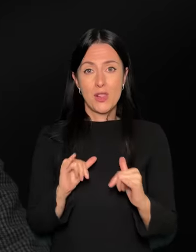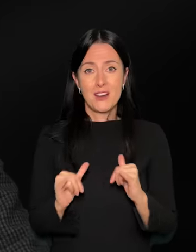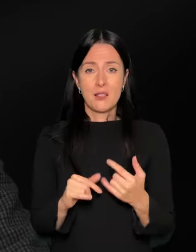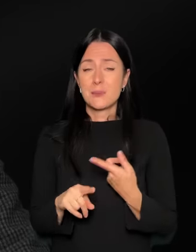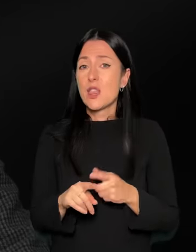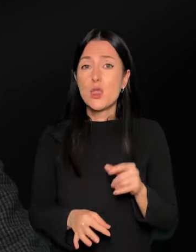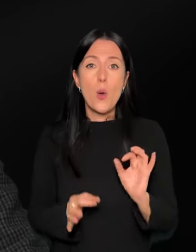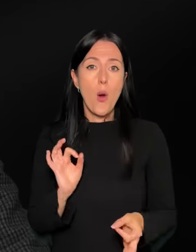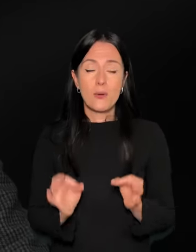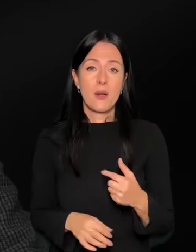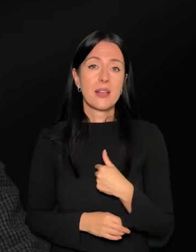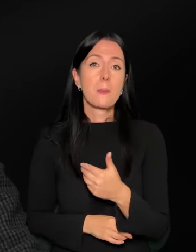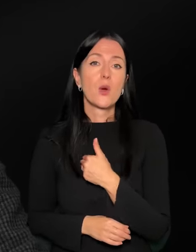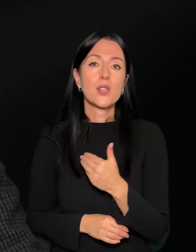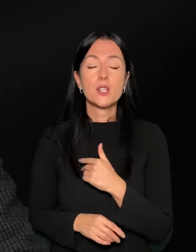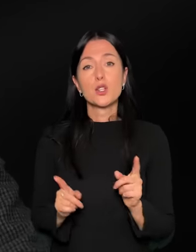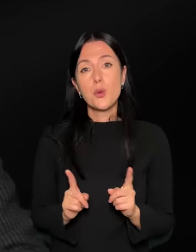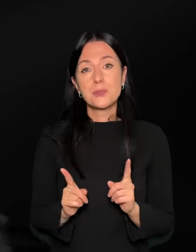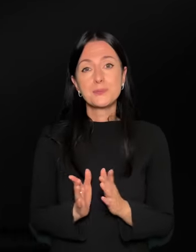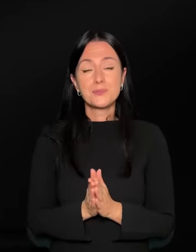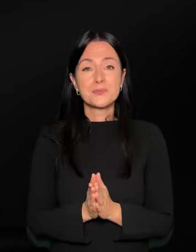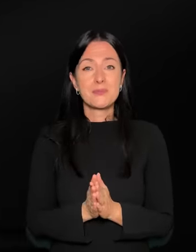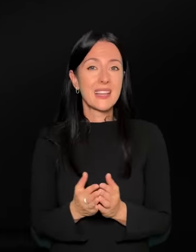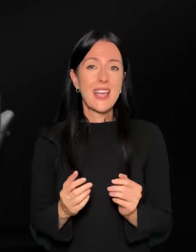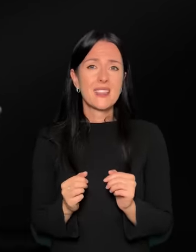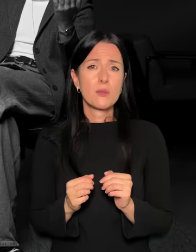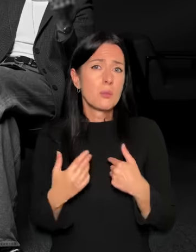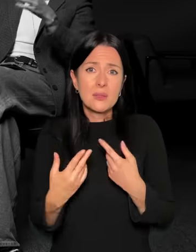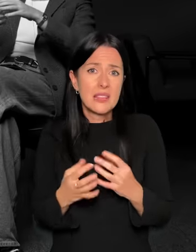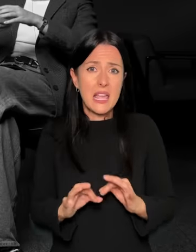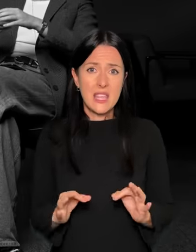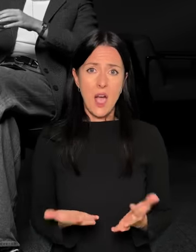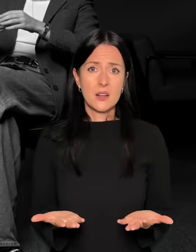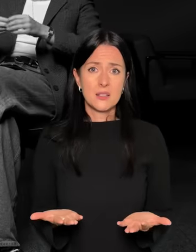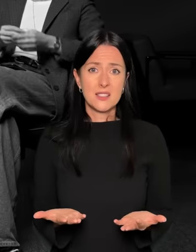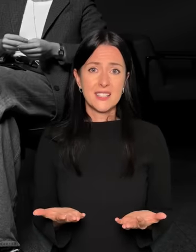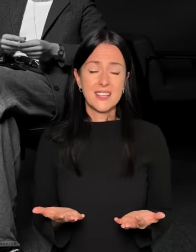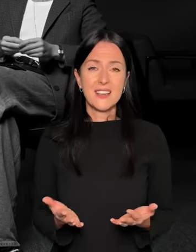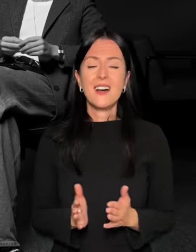It's absolutely normal. We're not perfect. We're not sitting here telling you what to do.